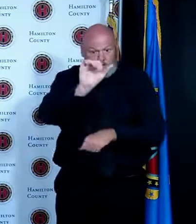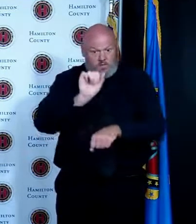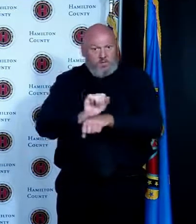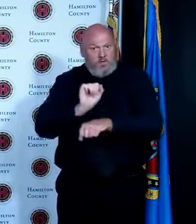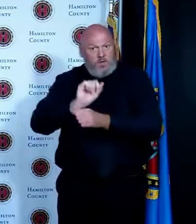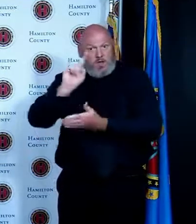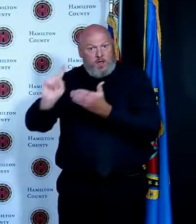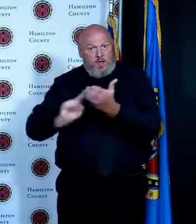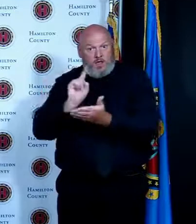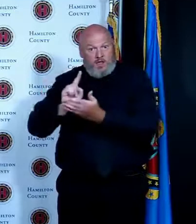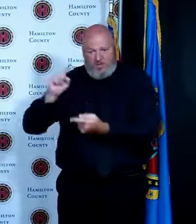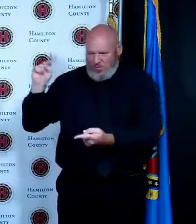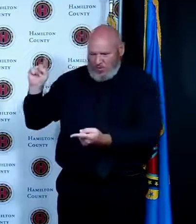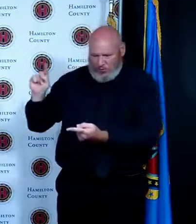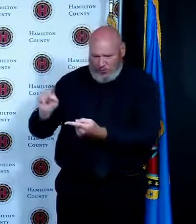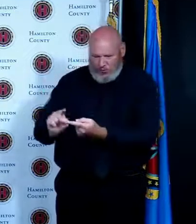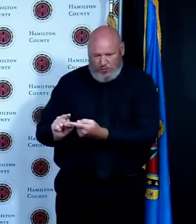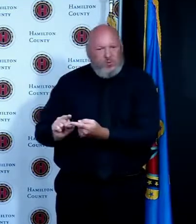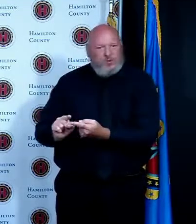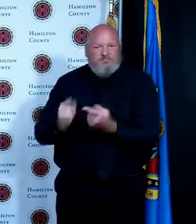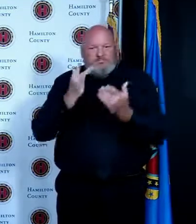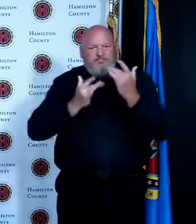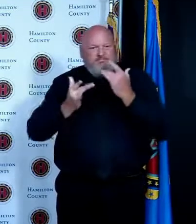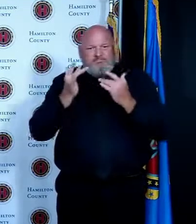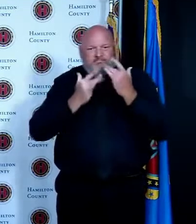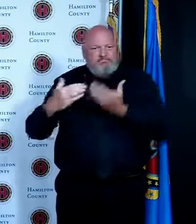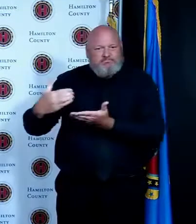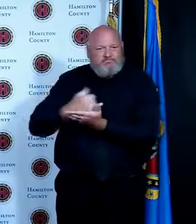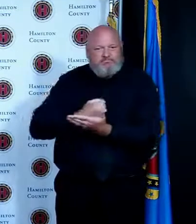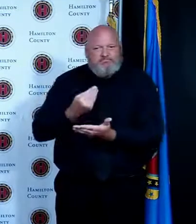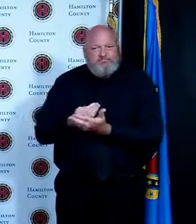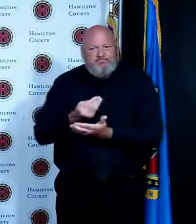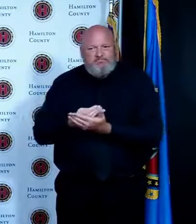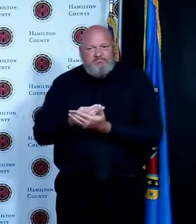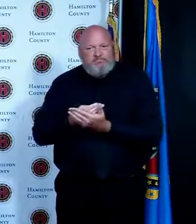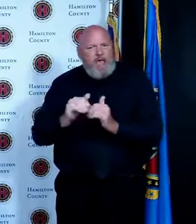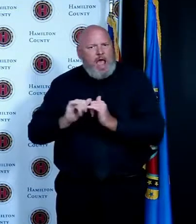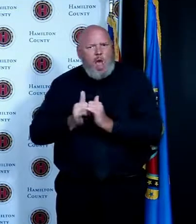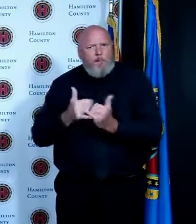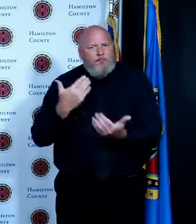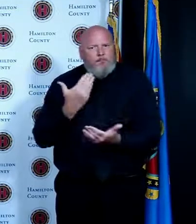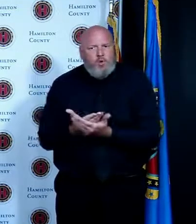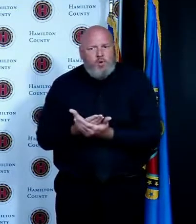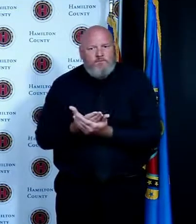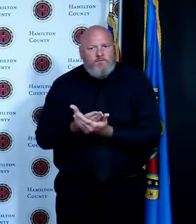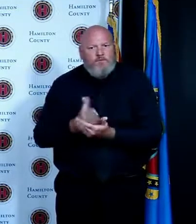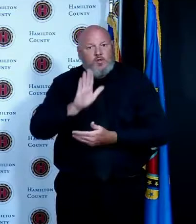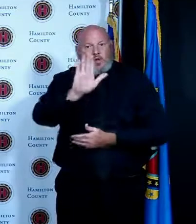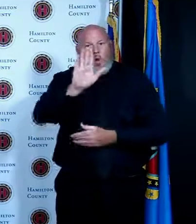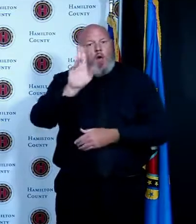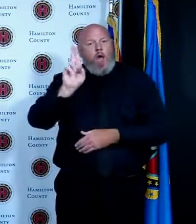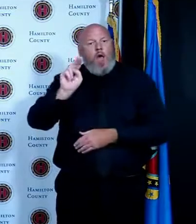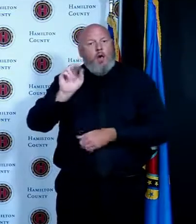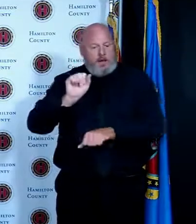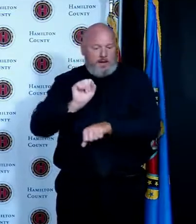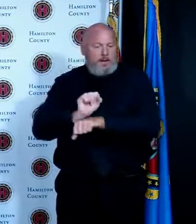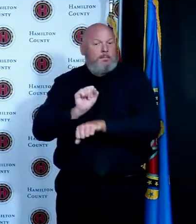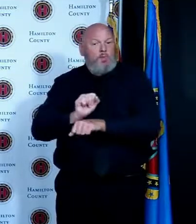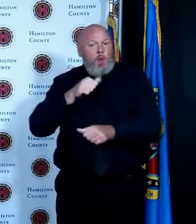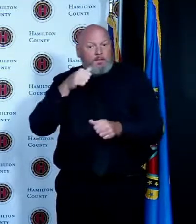things that could be provided to prove that would be an unemployment letter a furlough letter check stubs noting